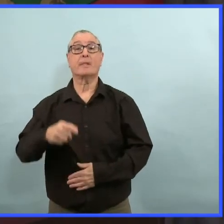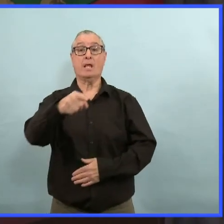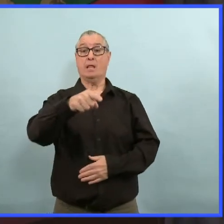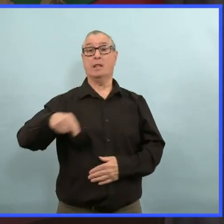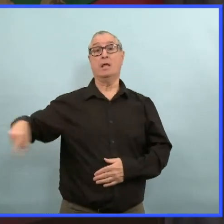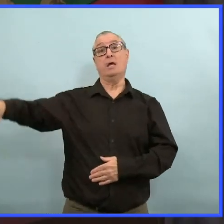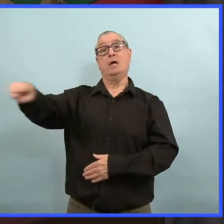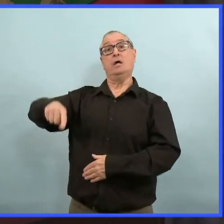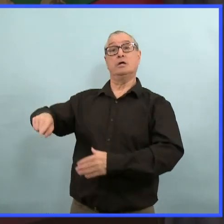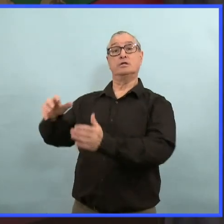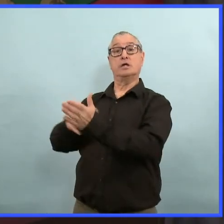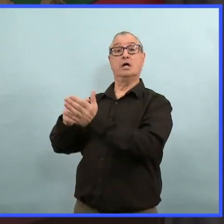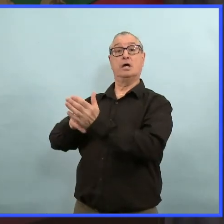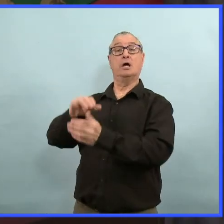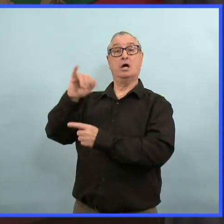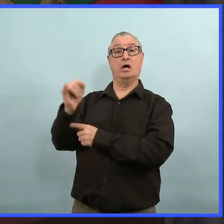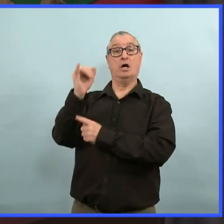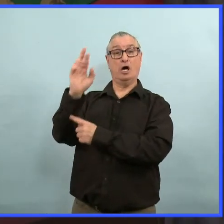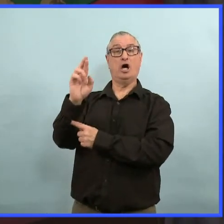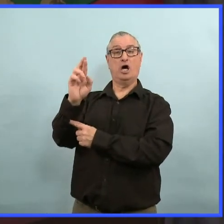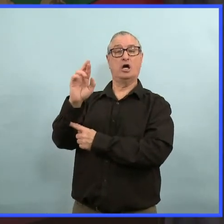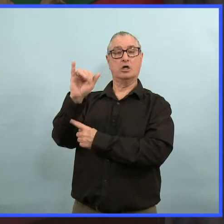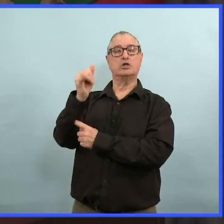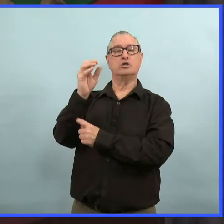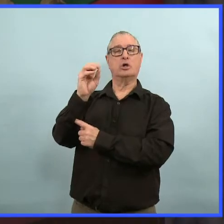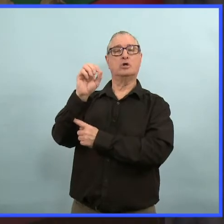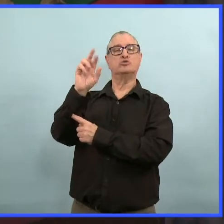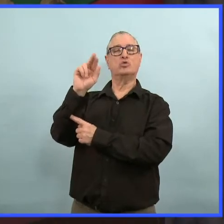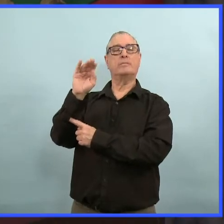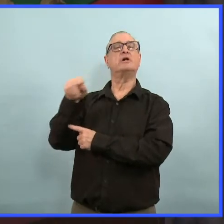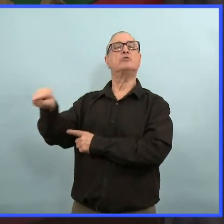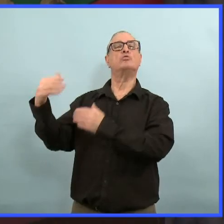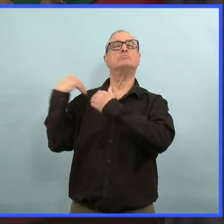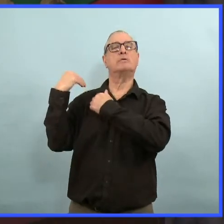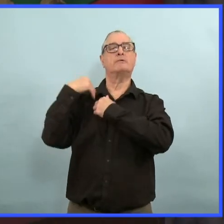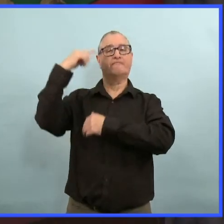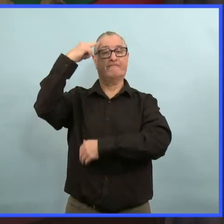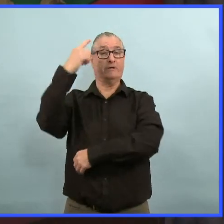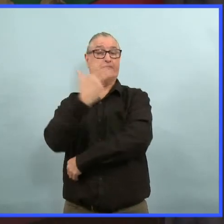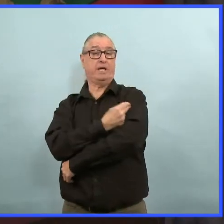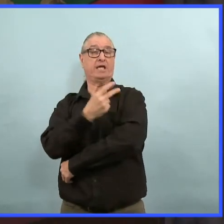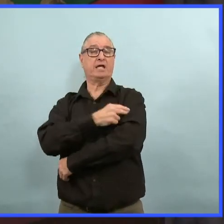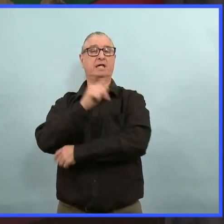at what needs to be done over the the next few weeks many individuals have been redeployed to